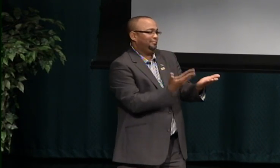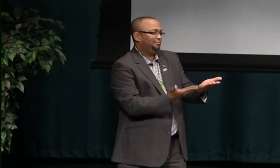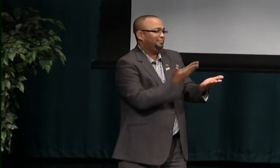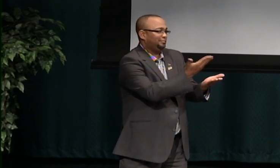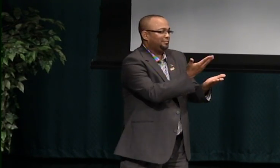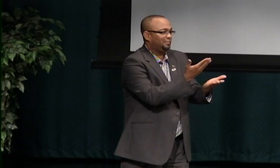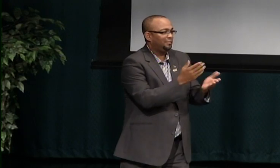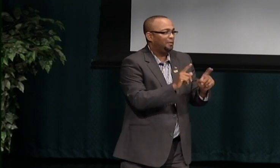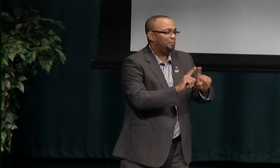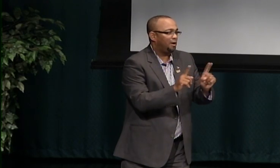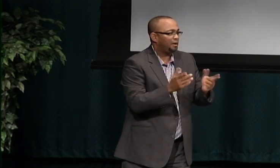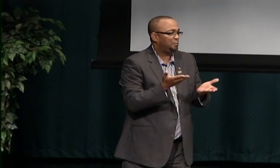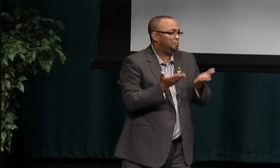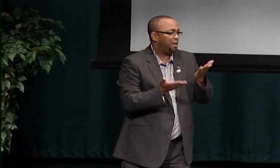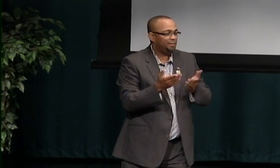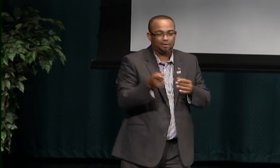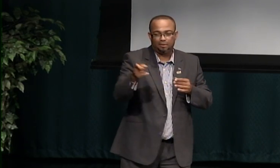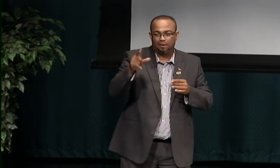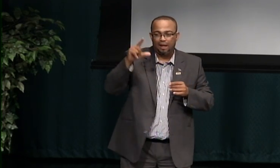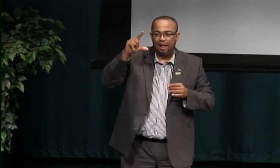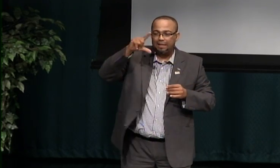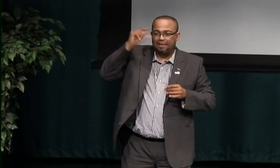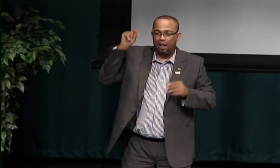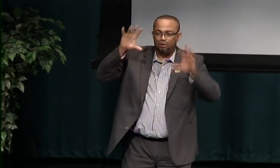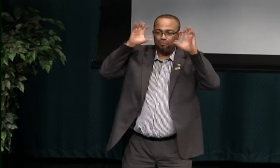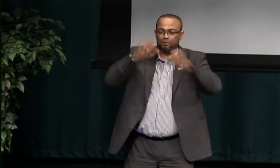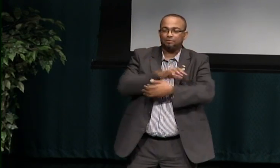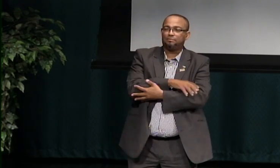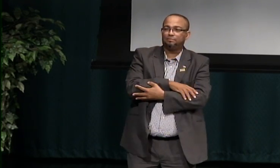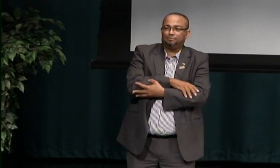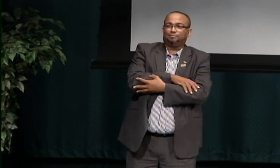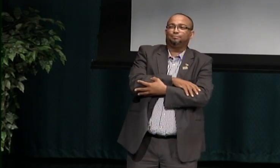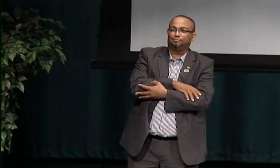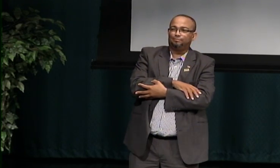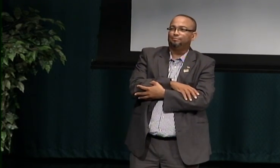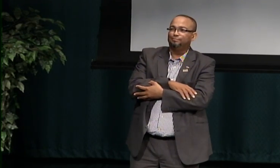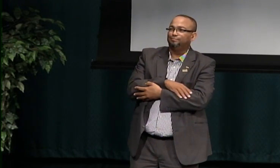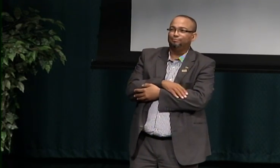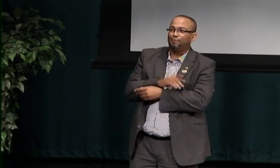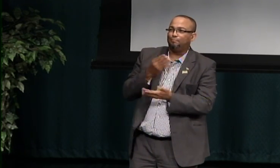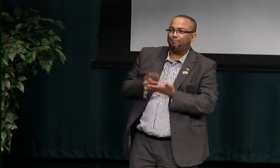I could sit here and list a number of ideas. But the Gallaudet President is sitting right there